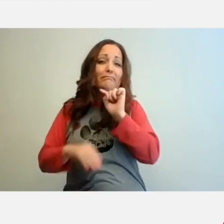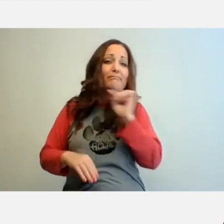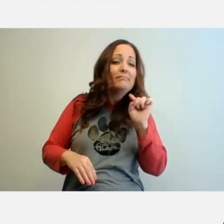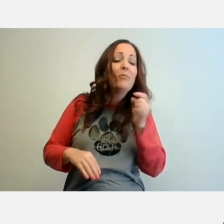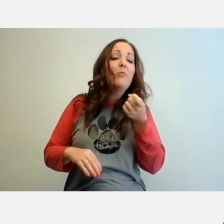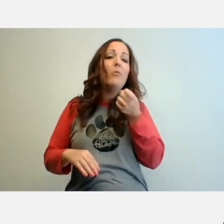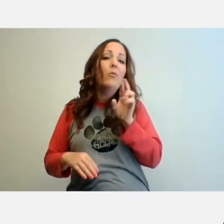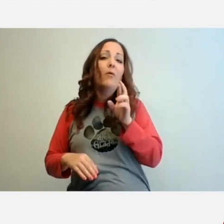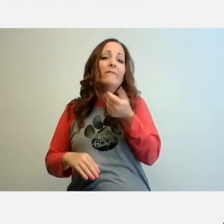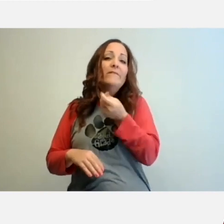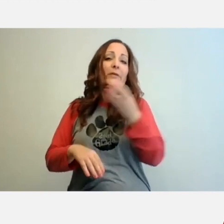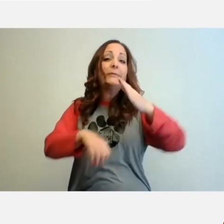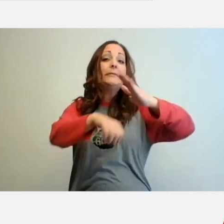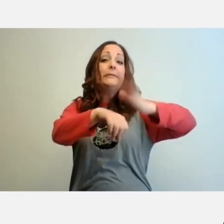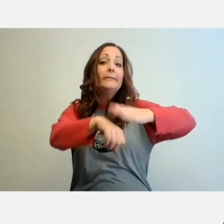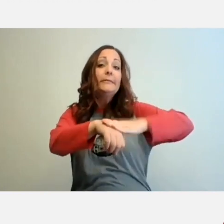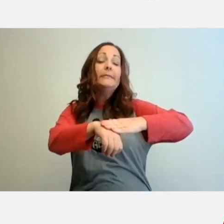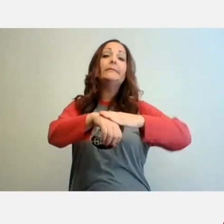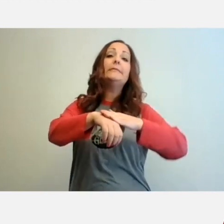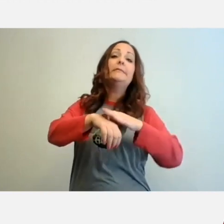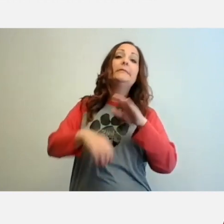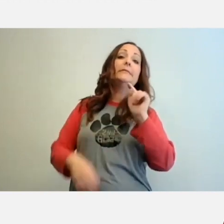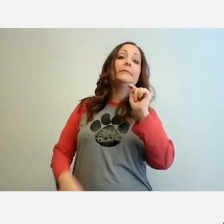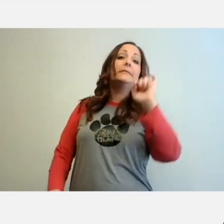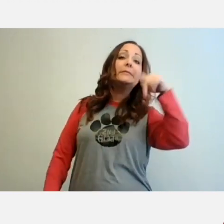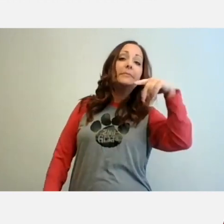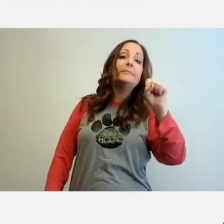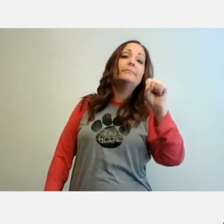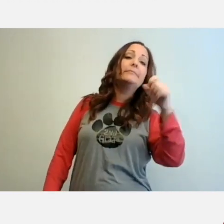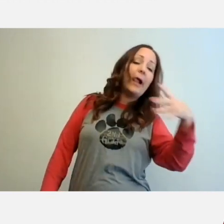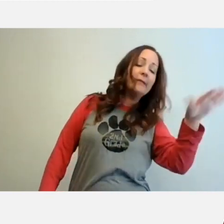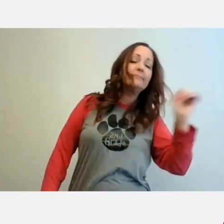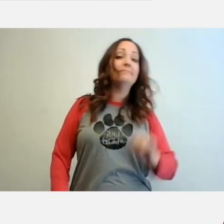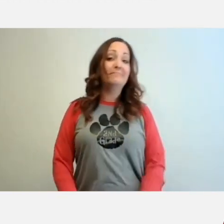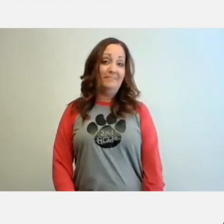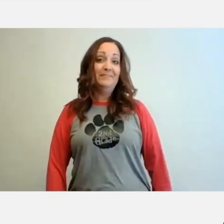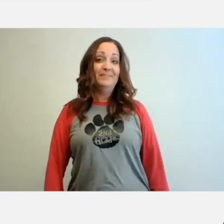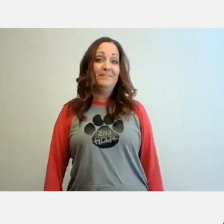that were slightly frustrating or at least things that we thought